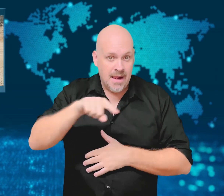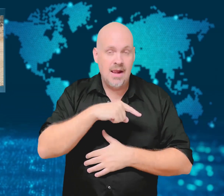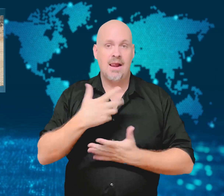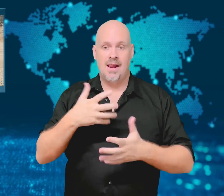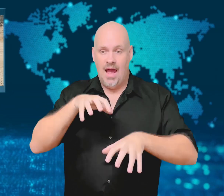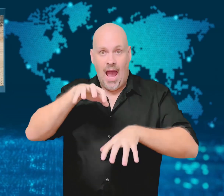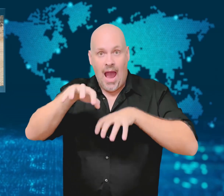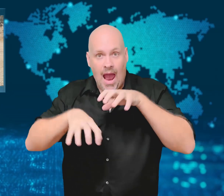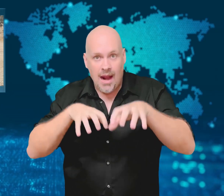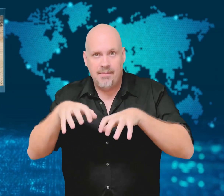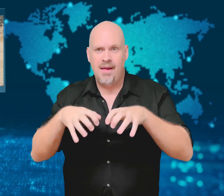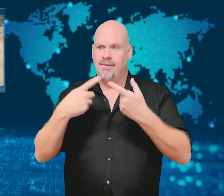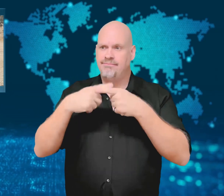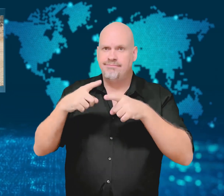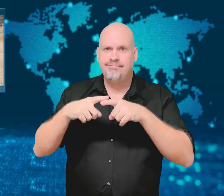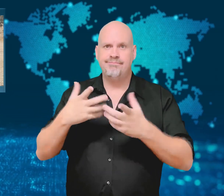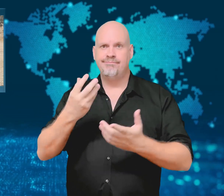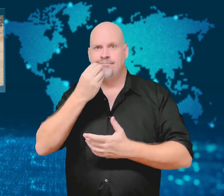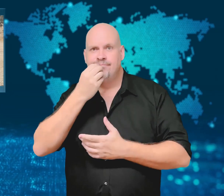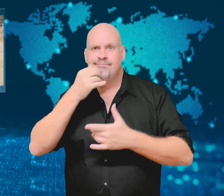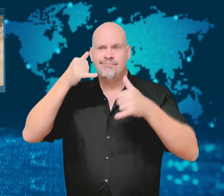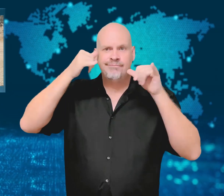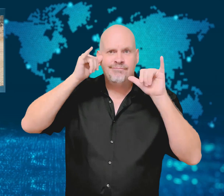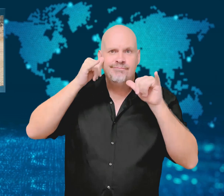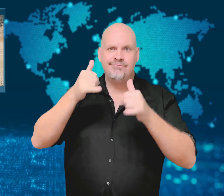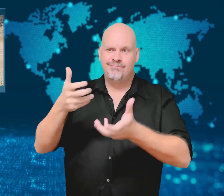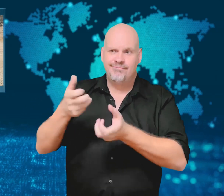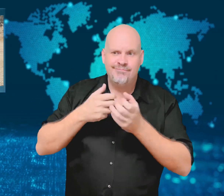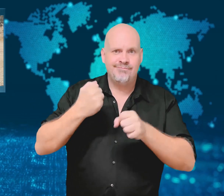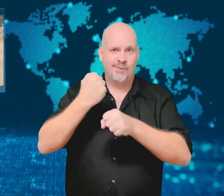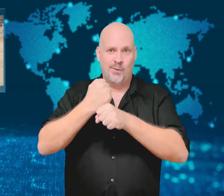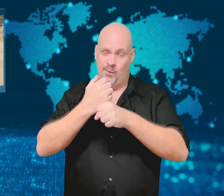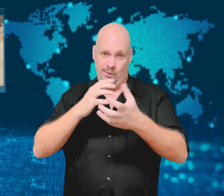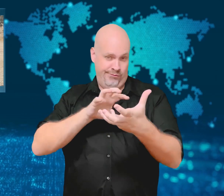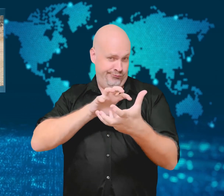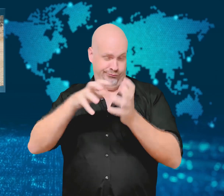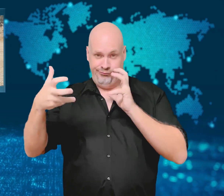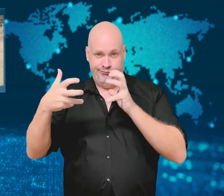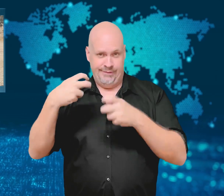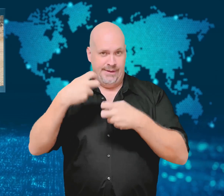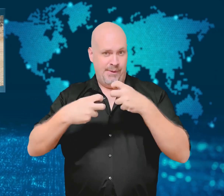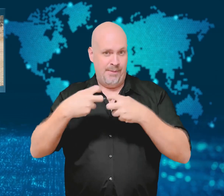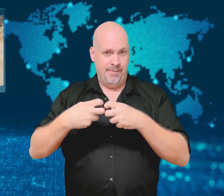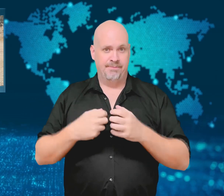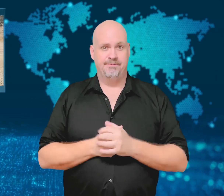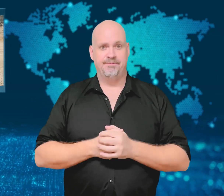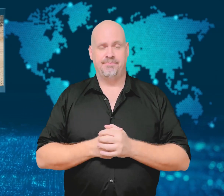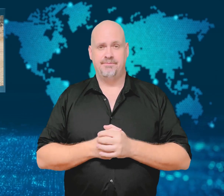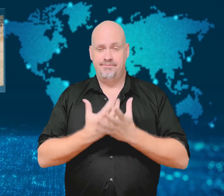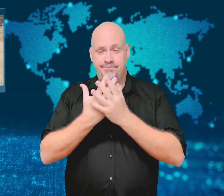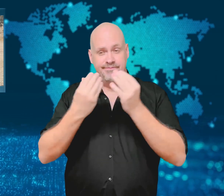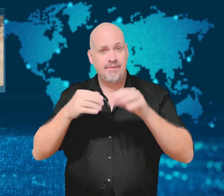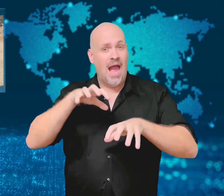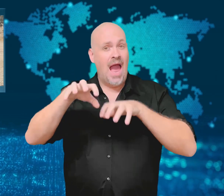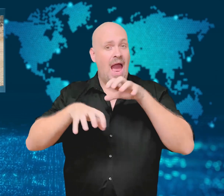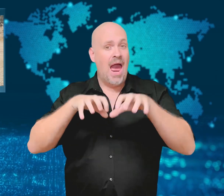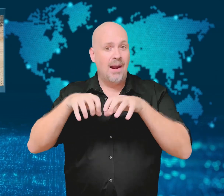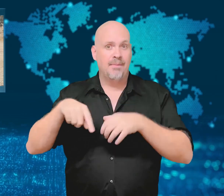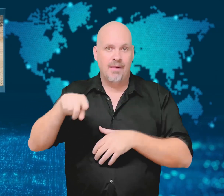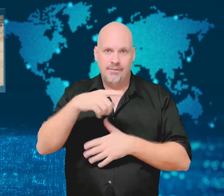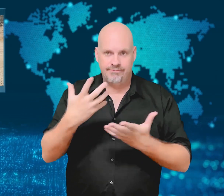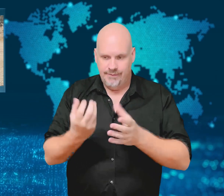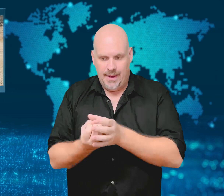Most of those animals rely on plants for their food as